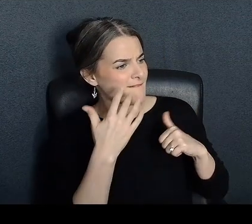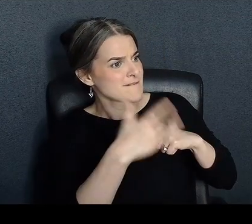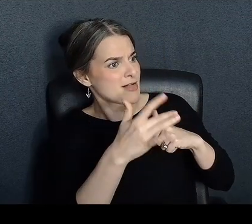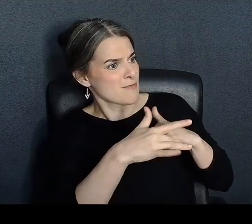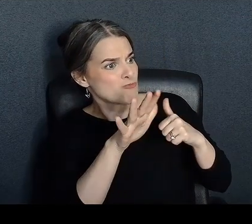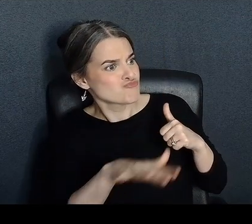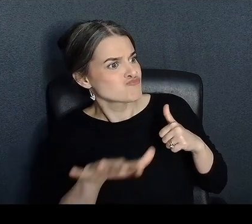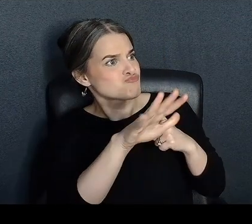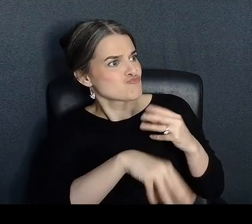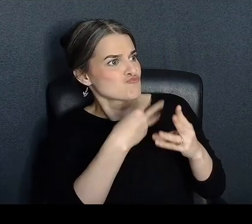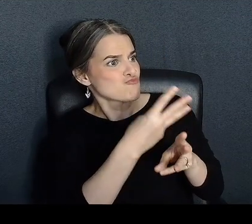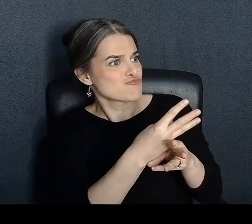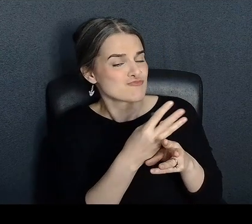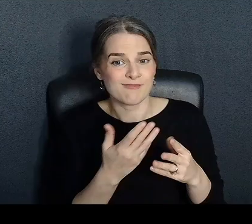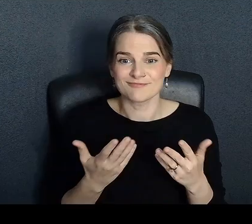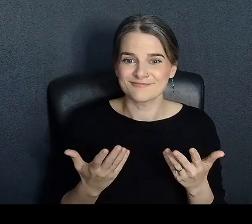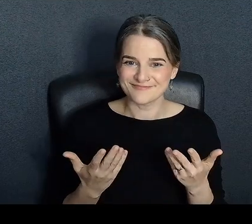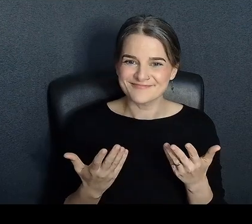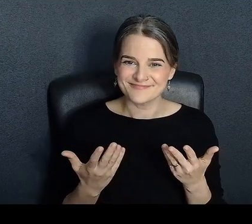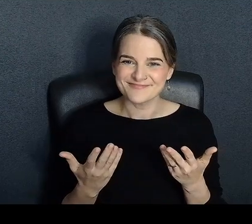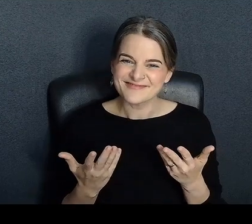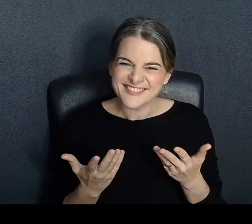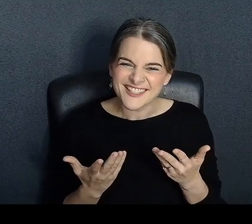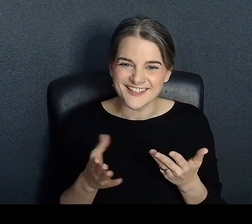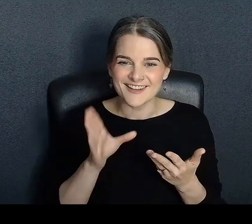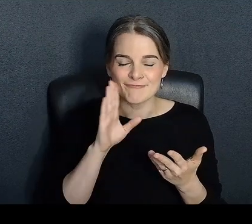So we're going to explore a range of tools